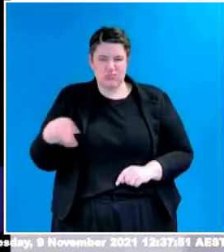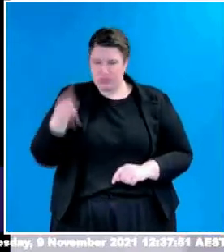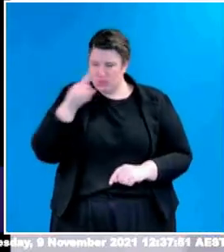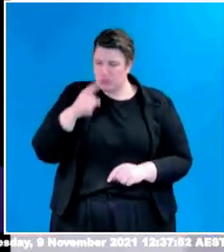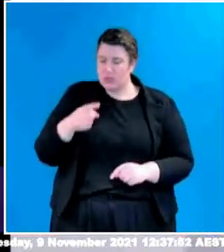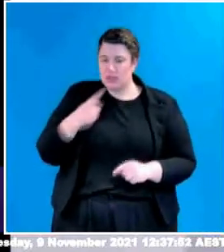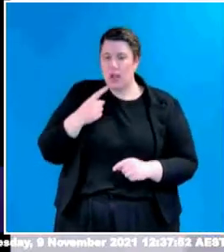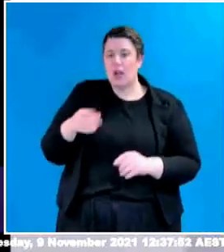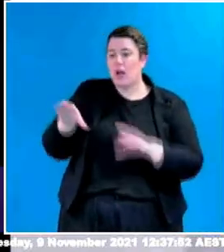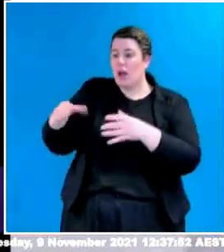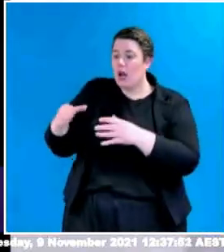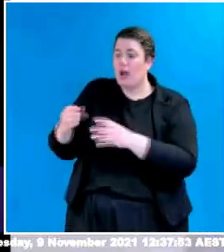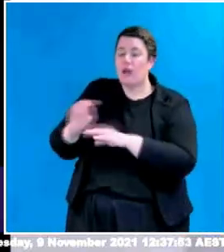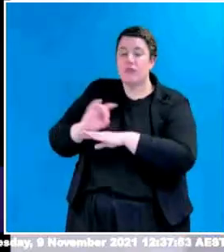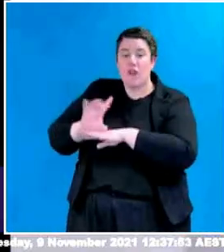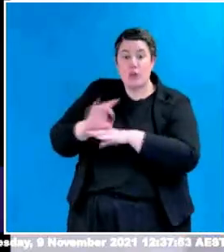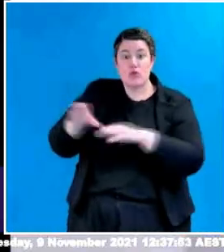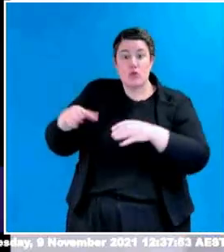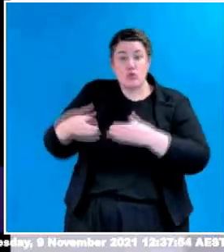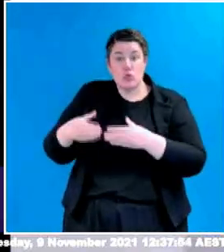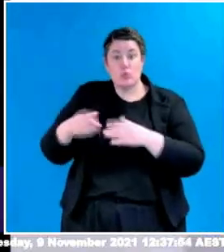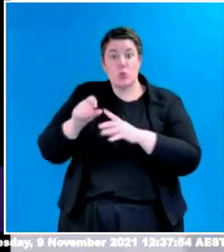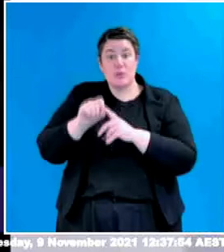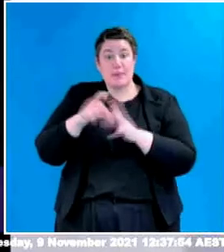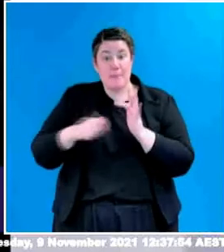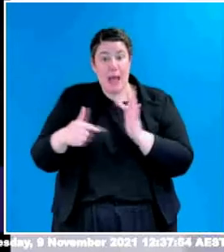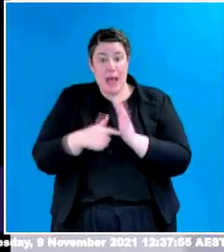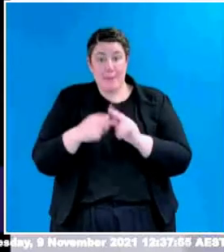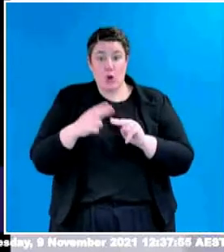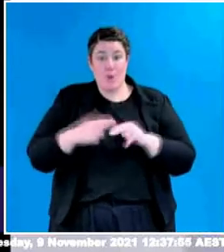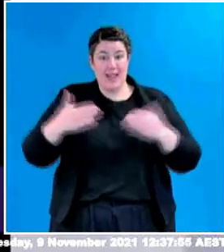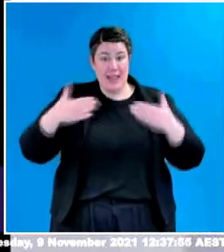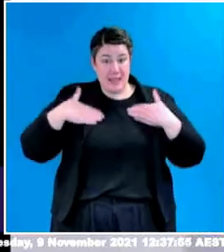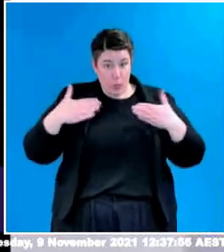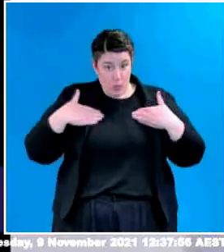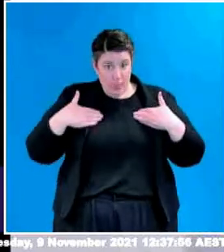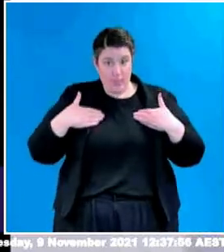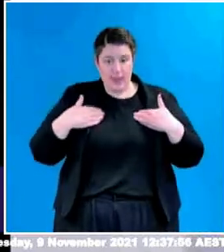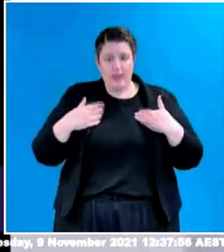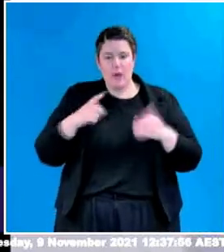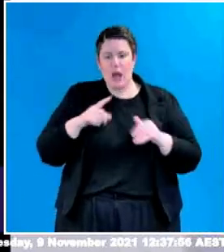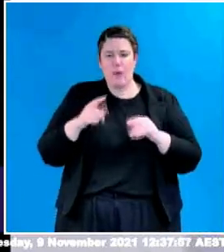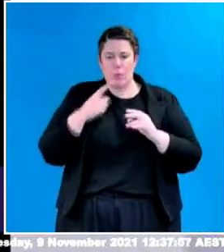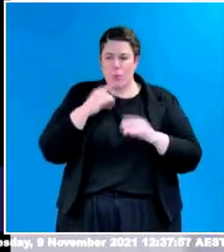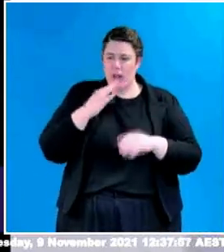Department of Health during the immediate response to the COVID pandemic.